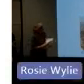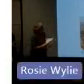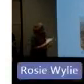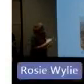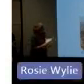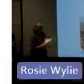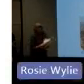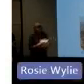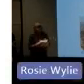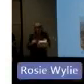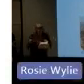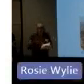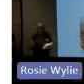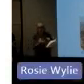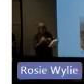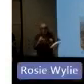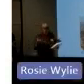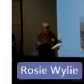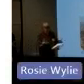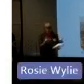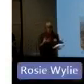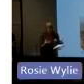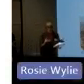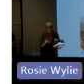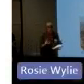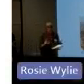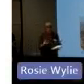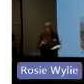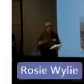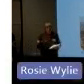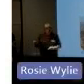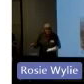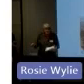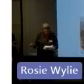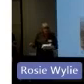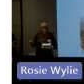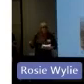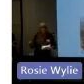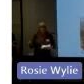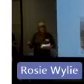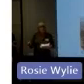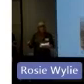me it was very important to make sure that these stories were told so that visitors to the area